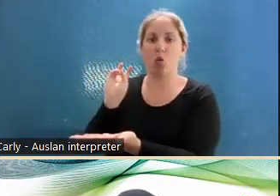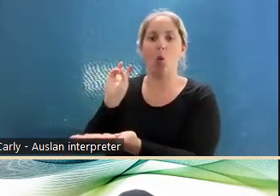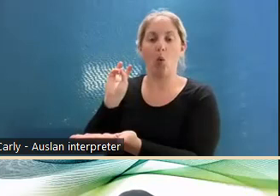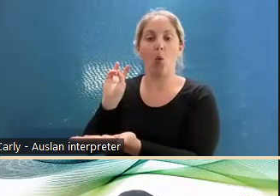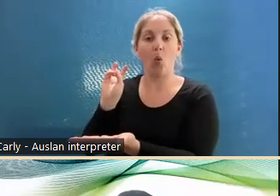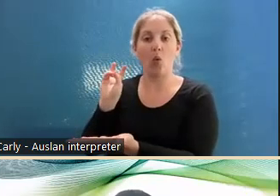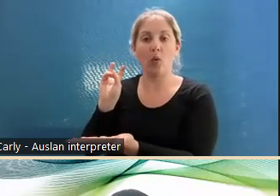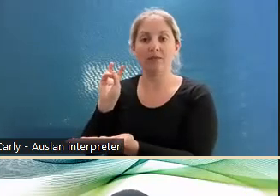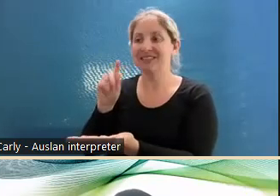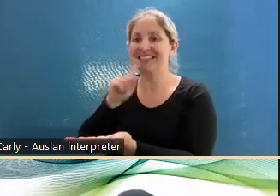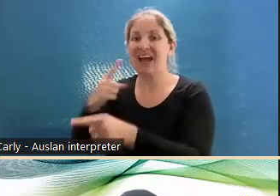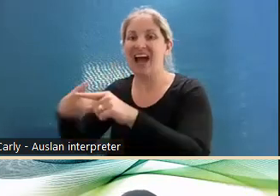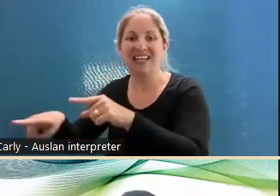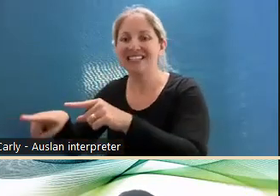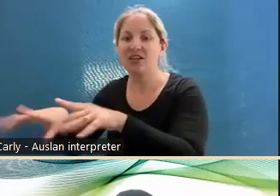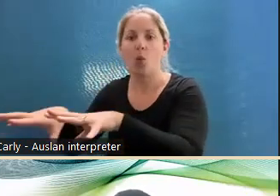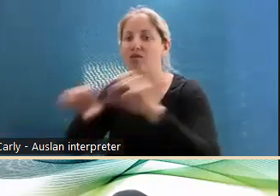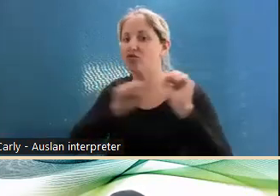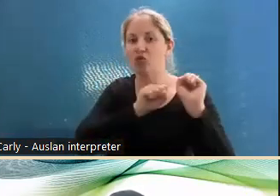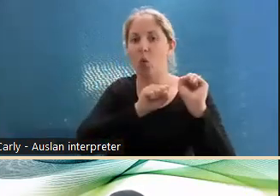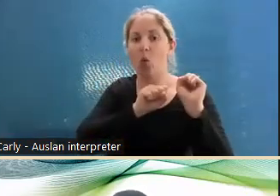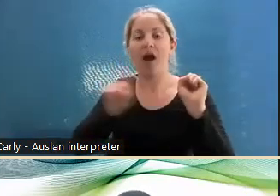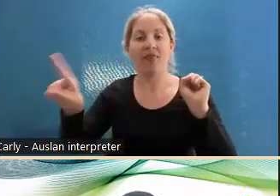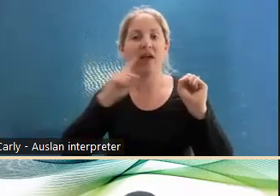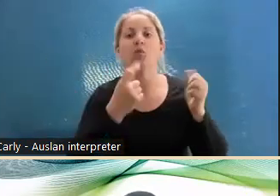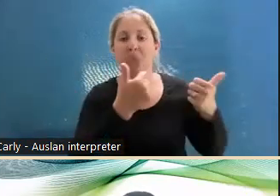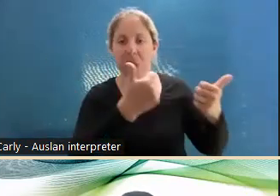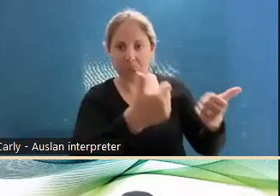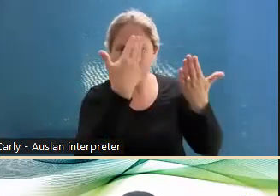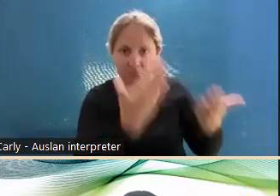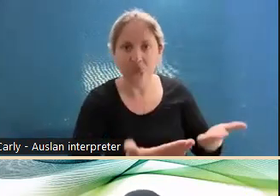consent and the process will end at that stage.